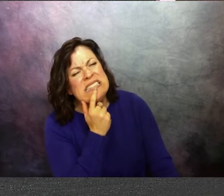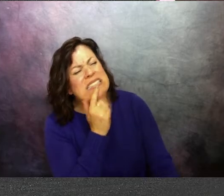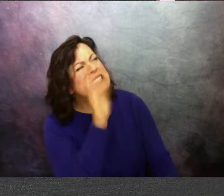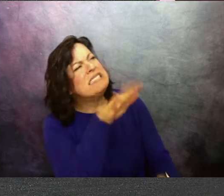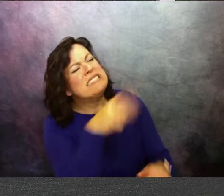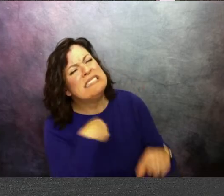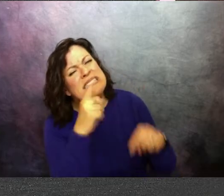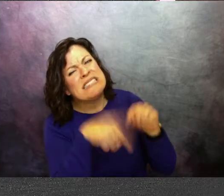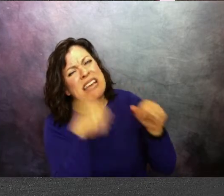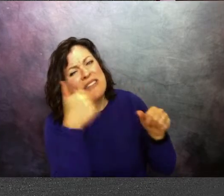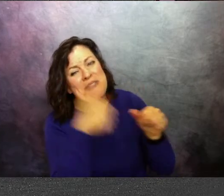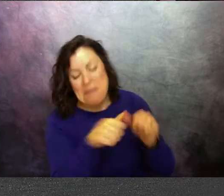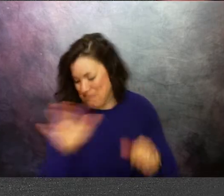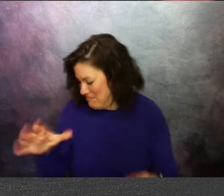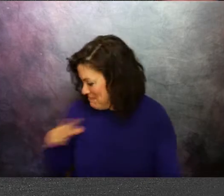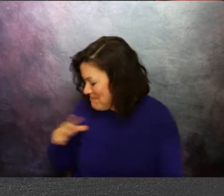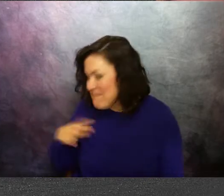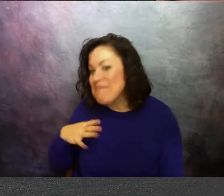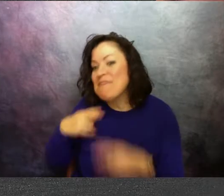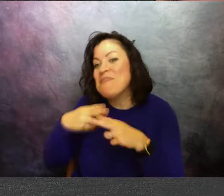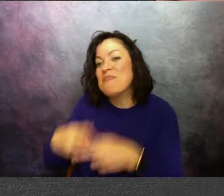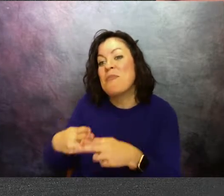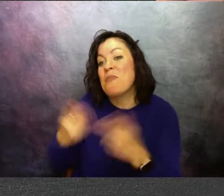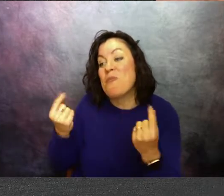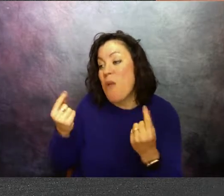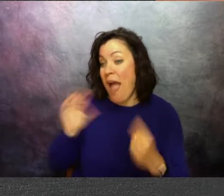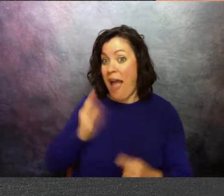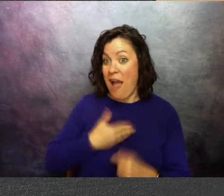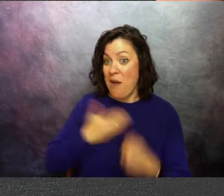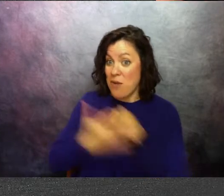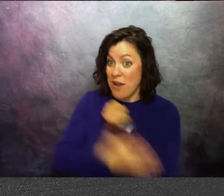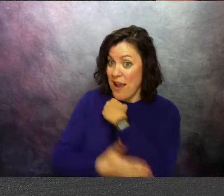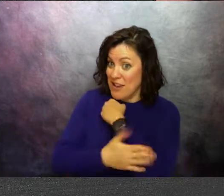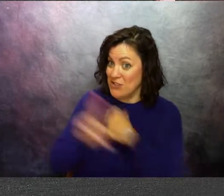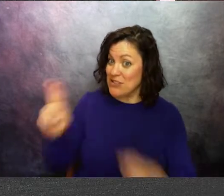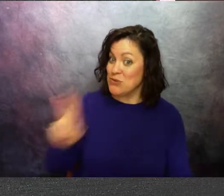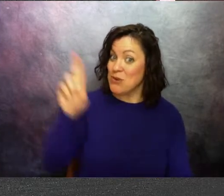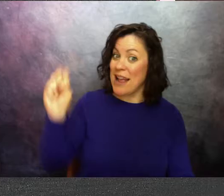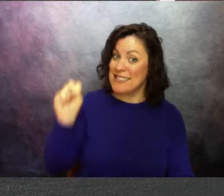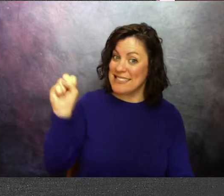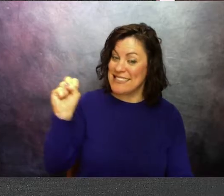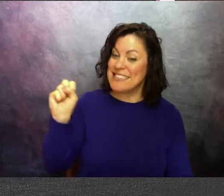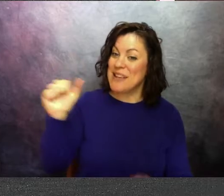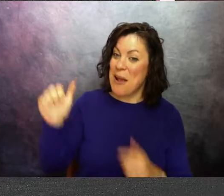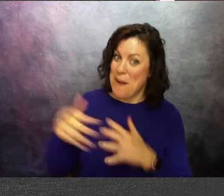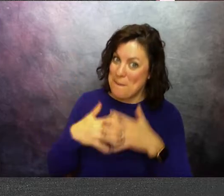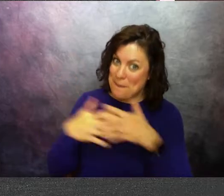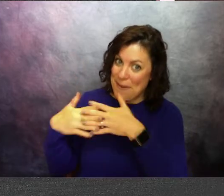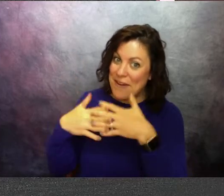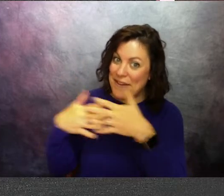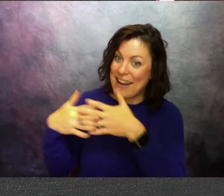I don't remember. United States. The United States of America and the next map.